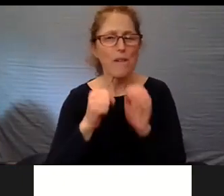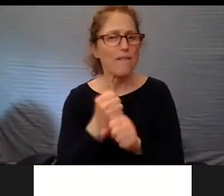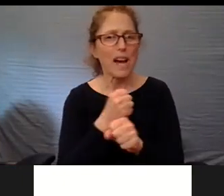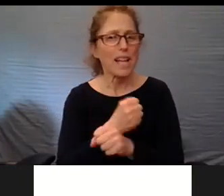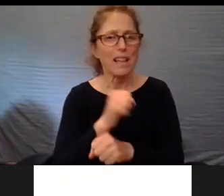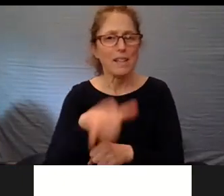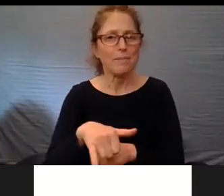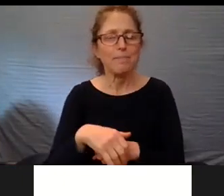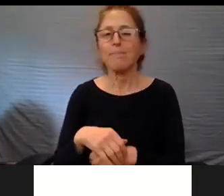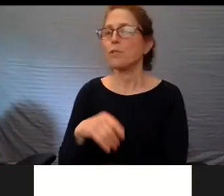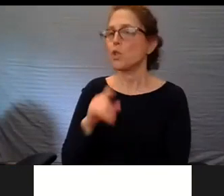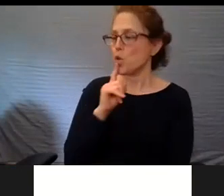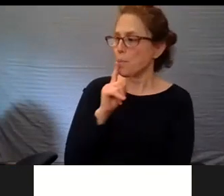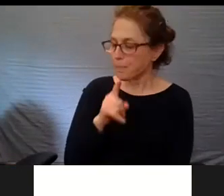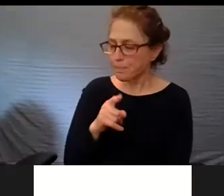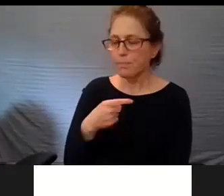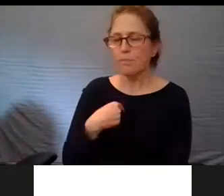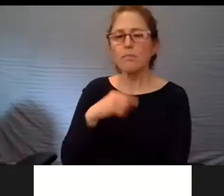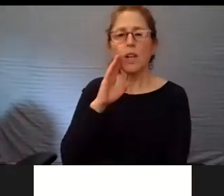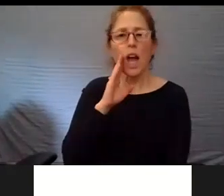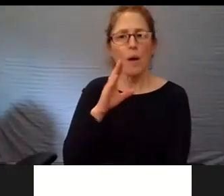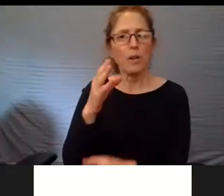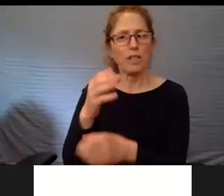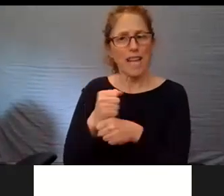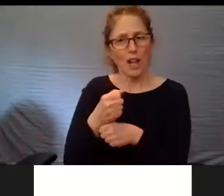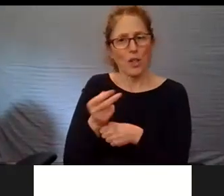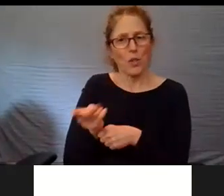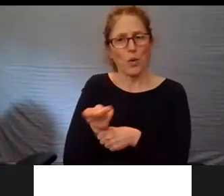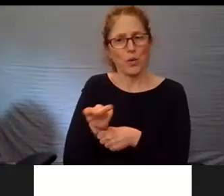So I'm going to take these two questions in reverse.